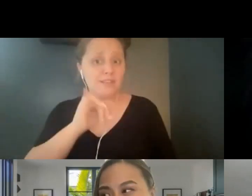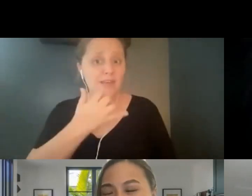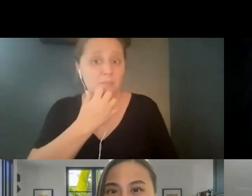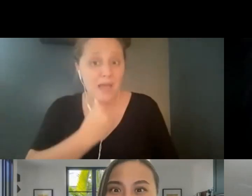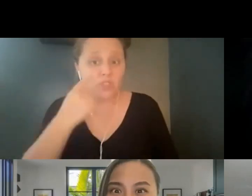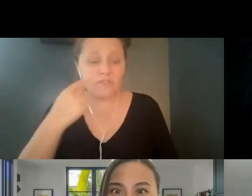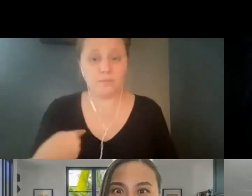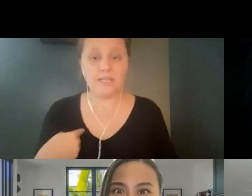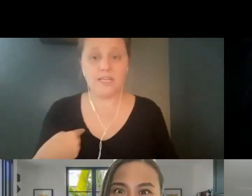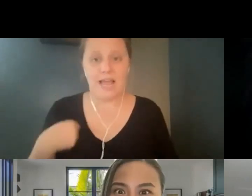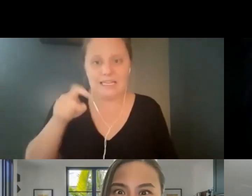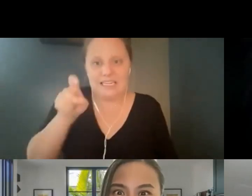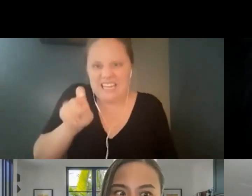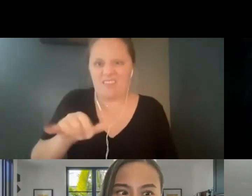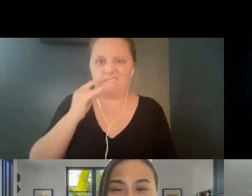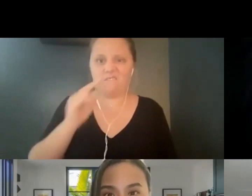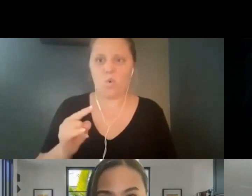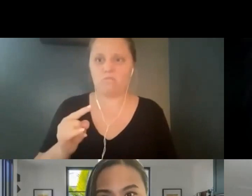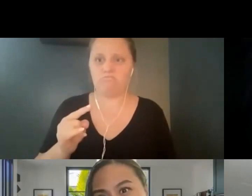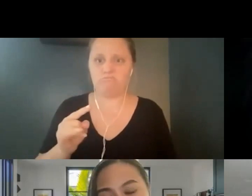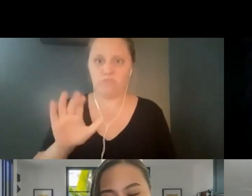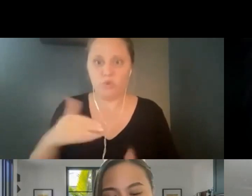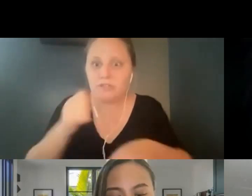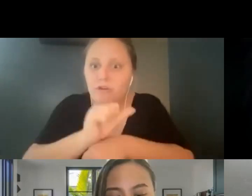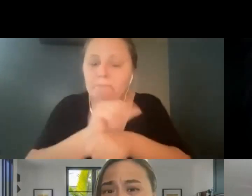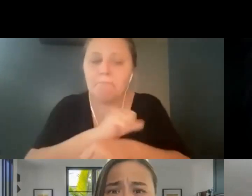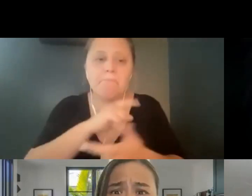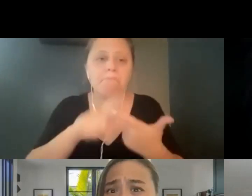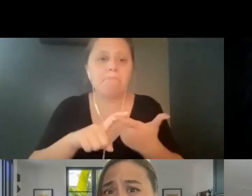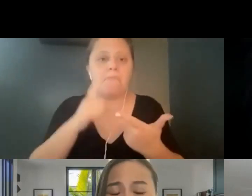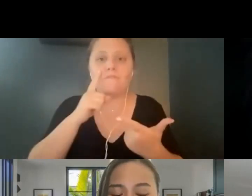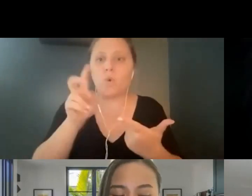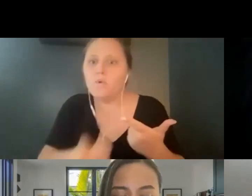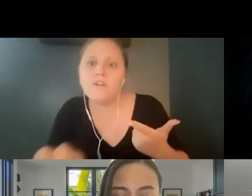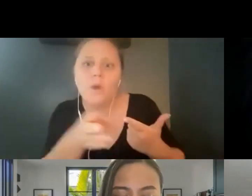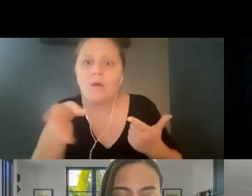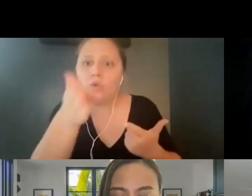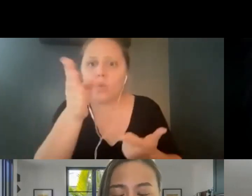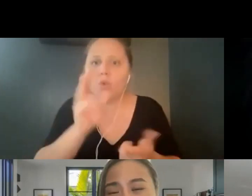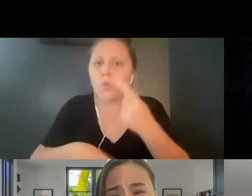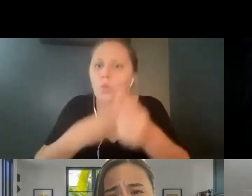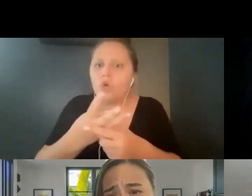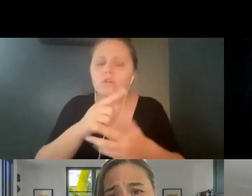I need it to be able to do my job. I need it to be able to get around in the world and I'm really happy we're having